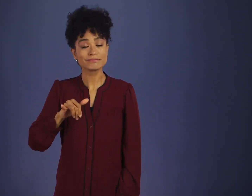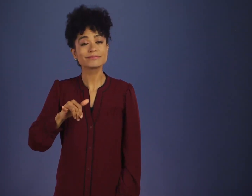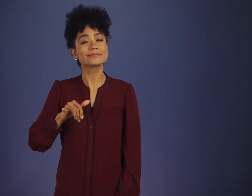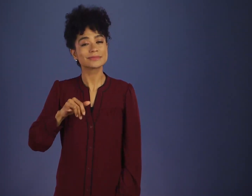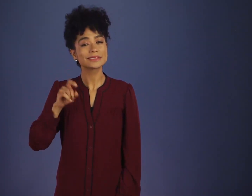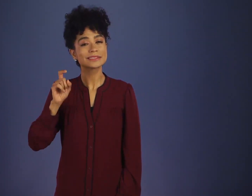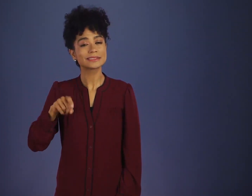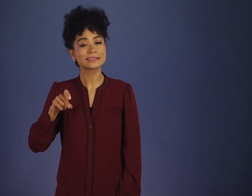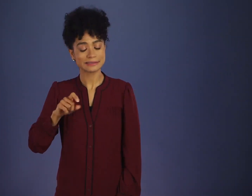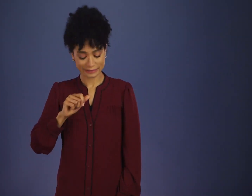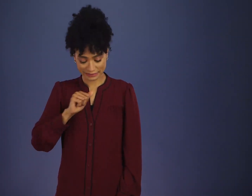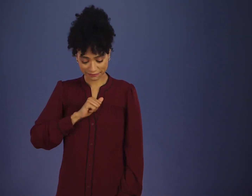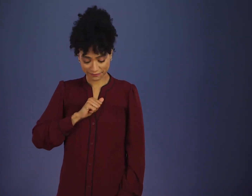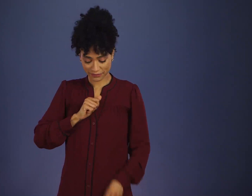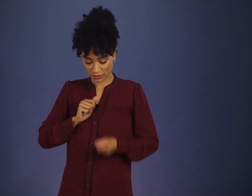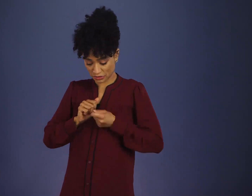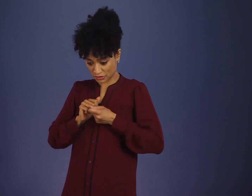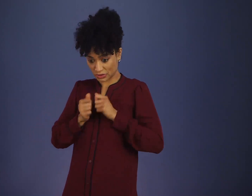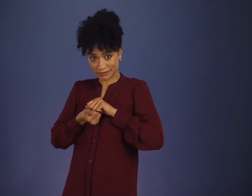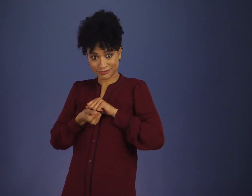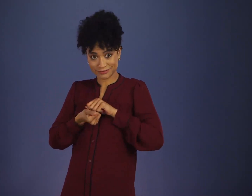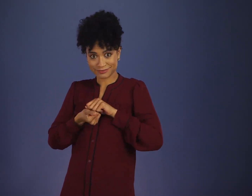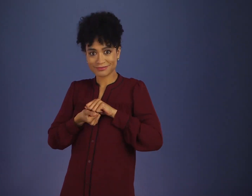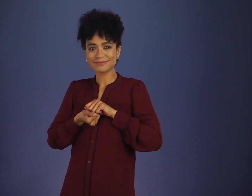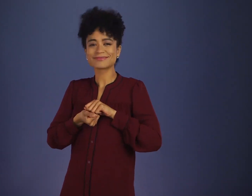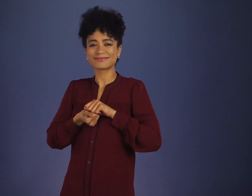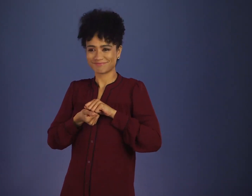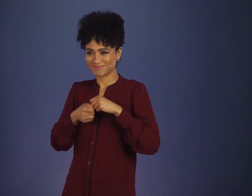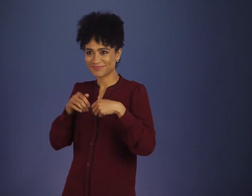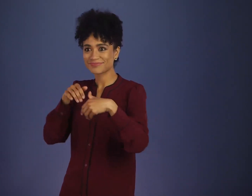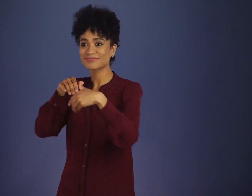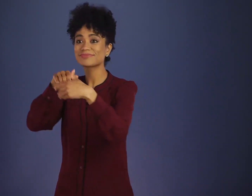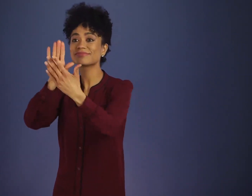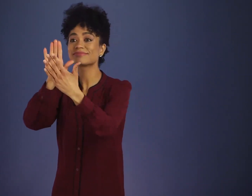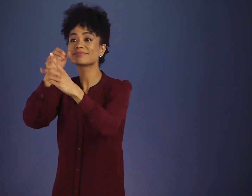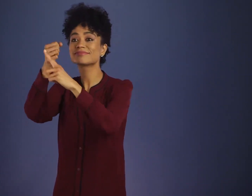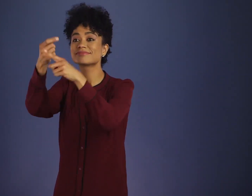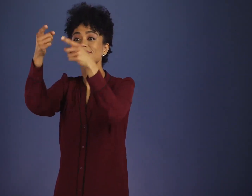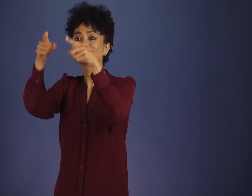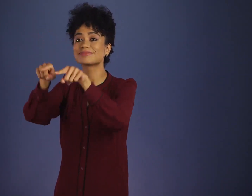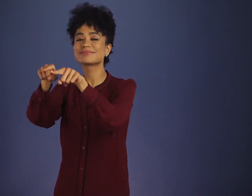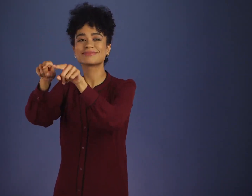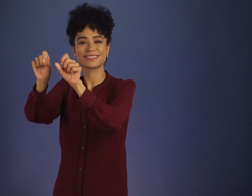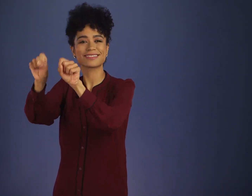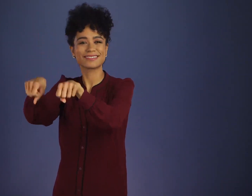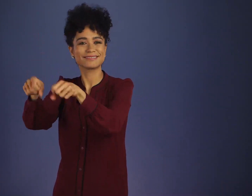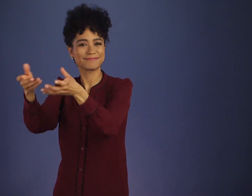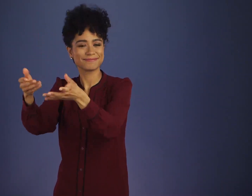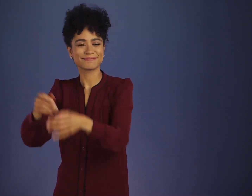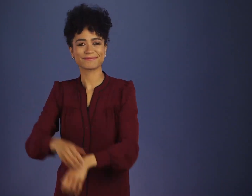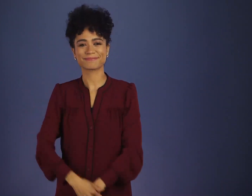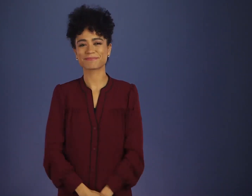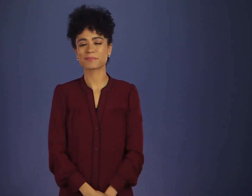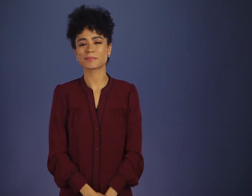It never occurred to us that we needed to change ourselves to meet conditions, whatever they were.